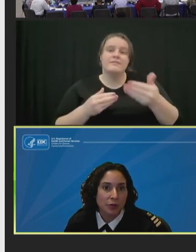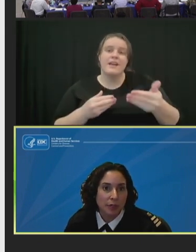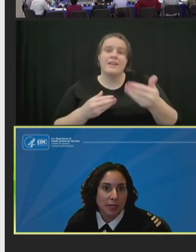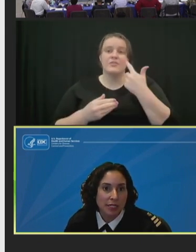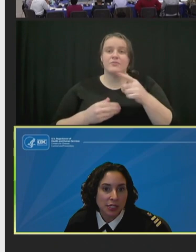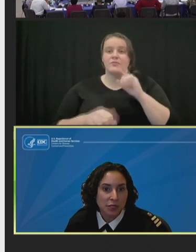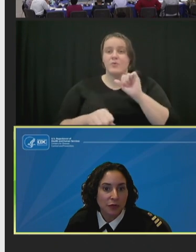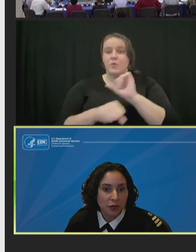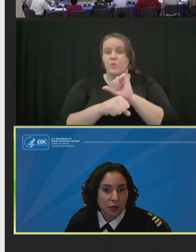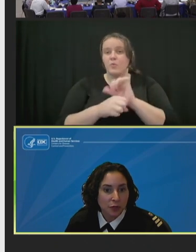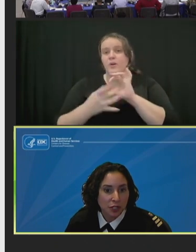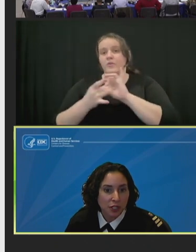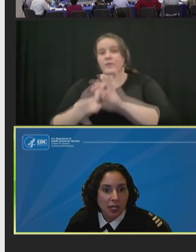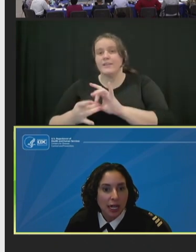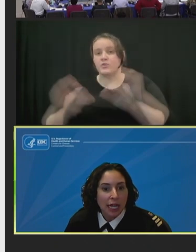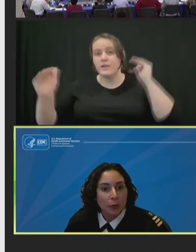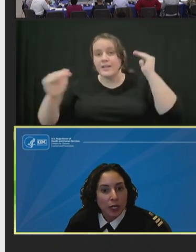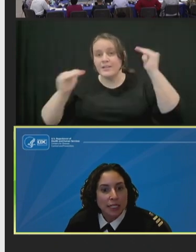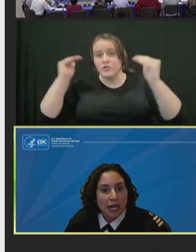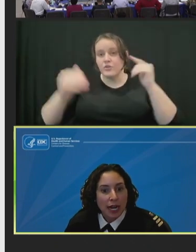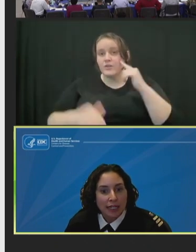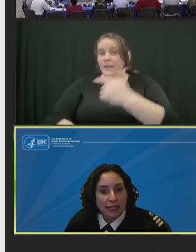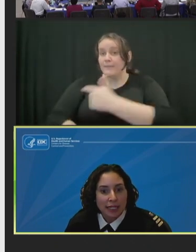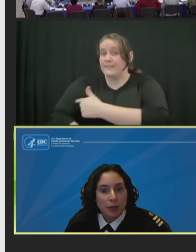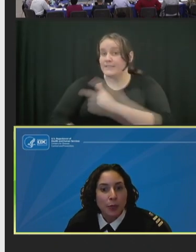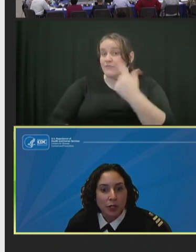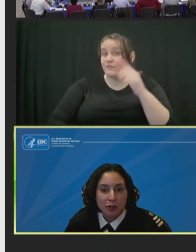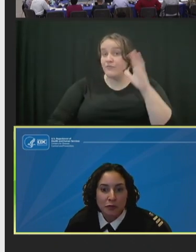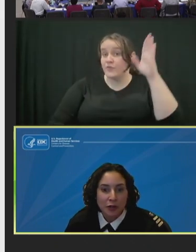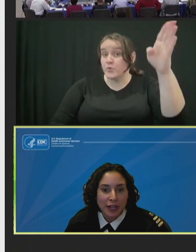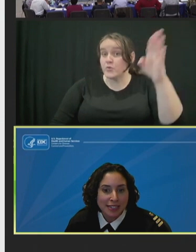immunization for the future. And I wanted to highlight that the Partnering for Vaccine